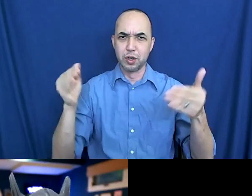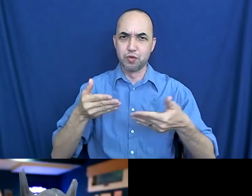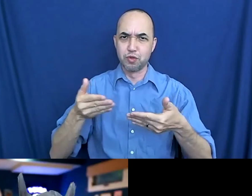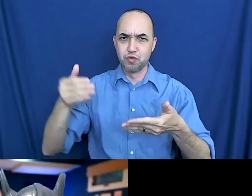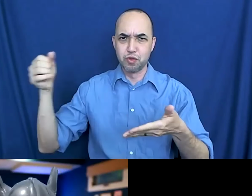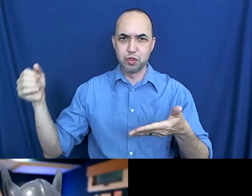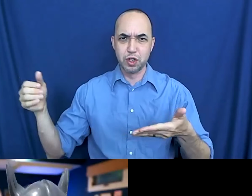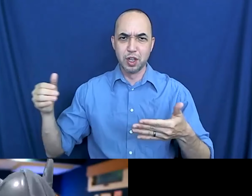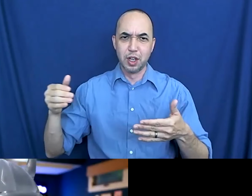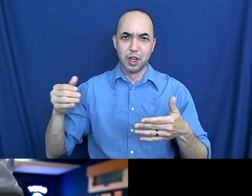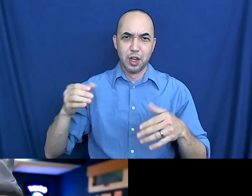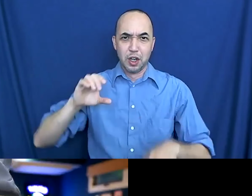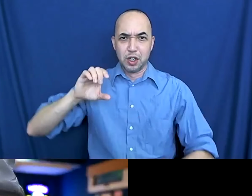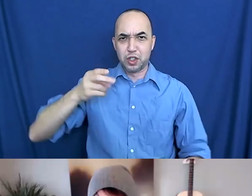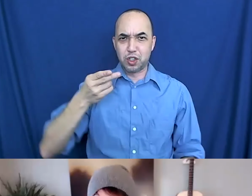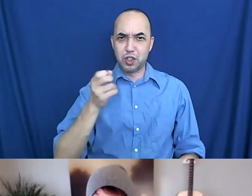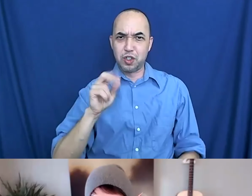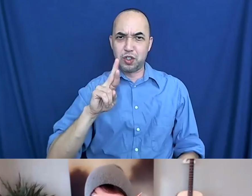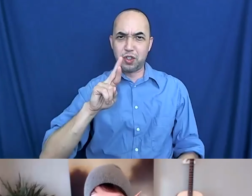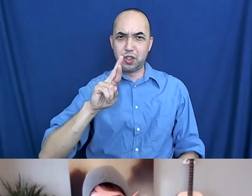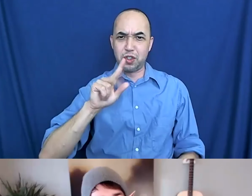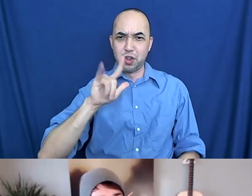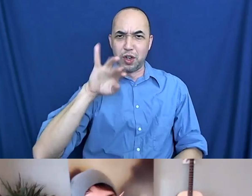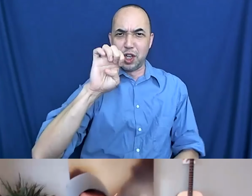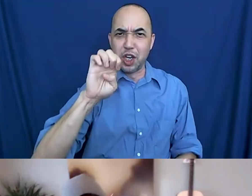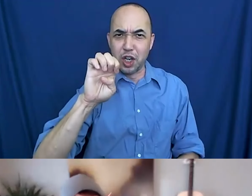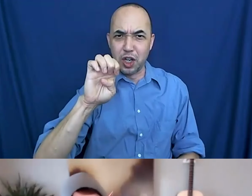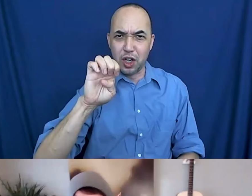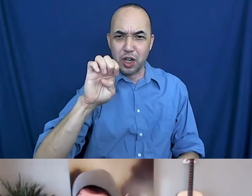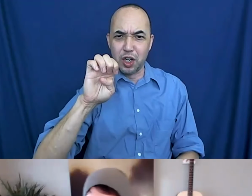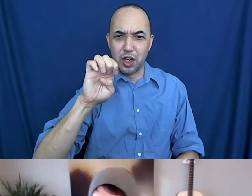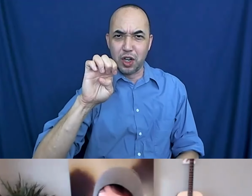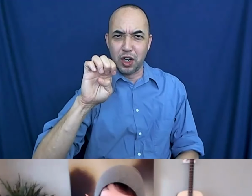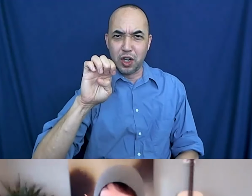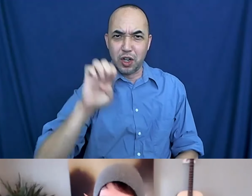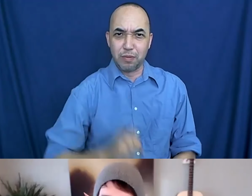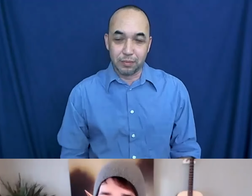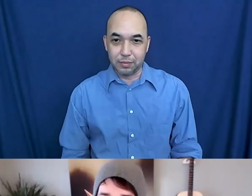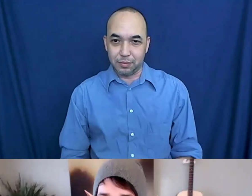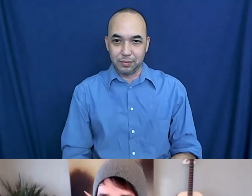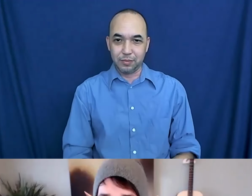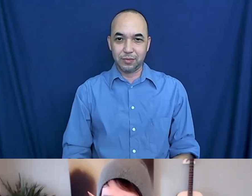BUT FIRST, HERE'S CHARLIE. CHARLIE: THAT IS BOTH THE MOST UNSETTLING AND CALMING THING